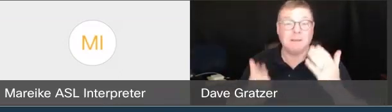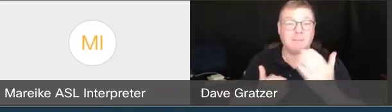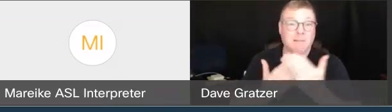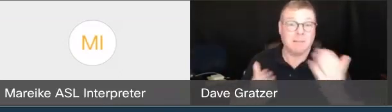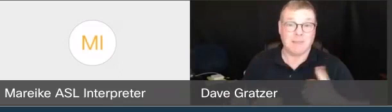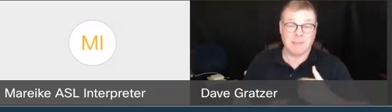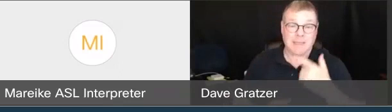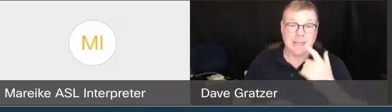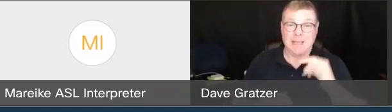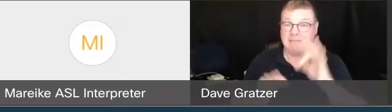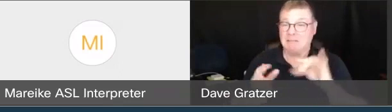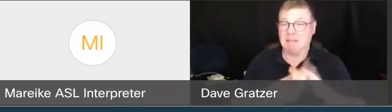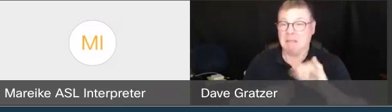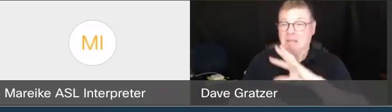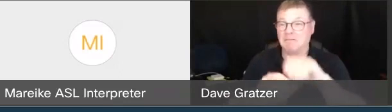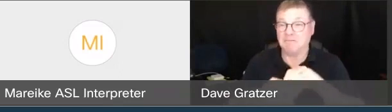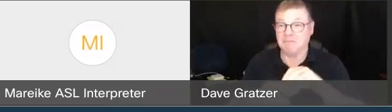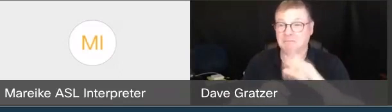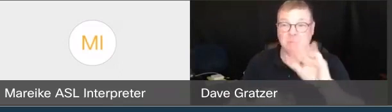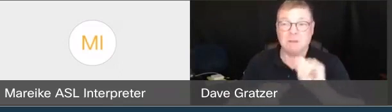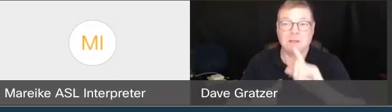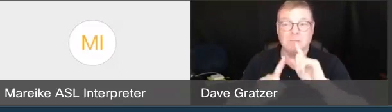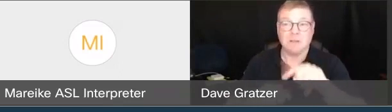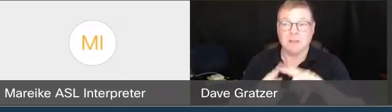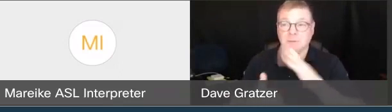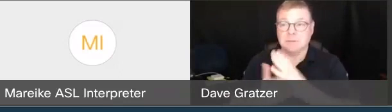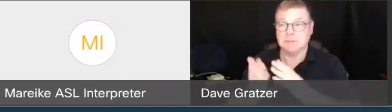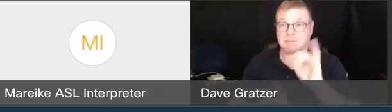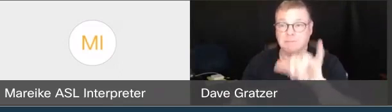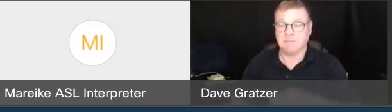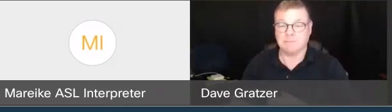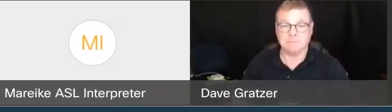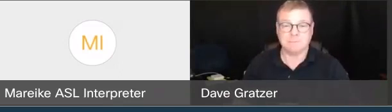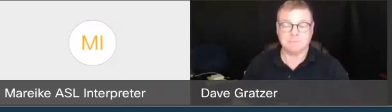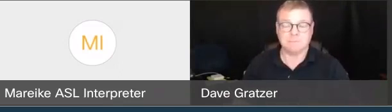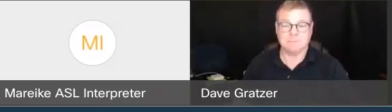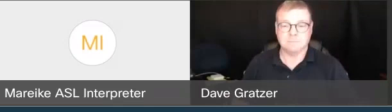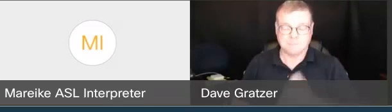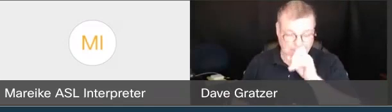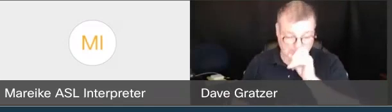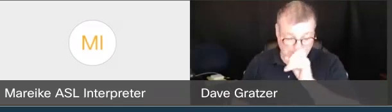resonates or you might react to some of that. - Yeah, no, I think those are, those are really